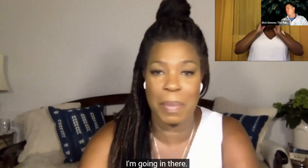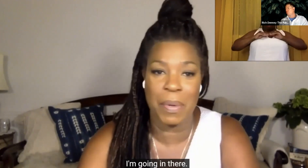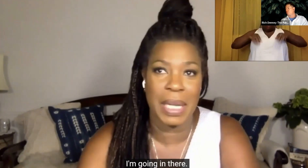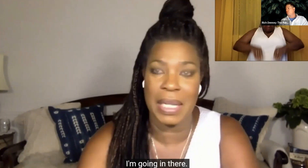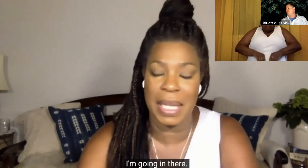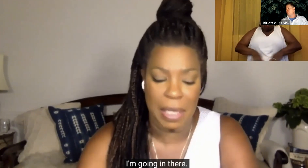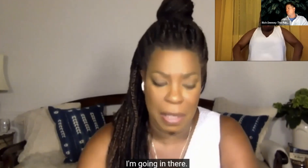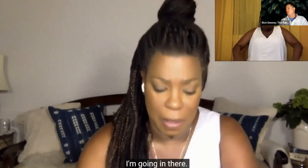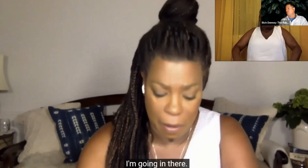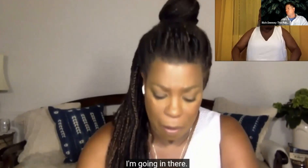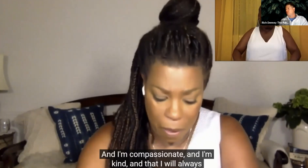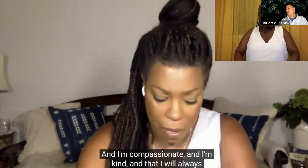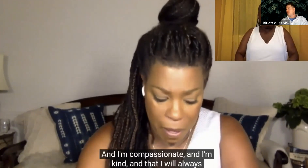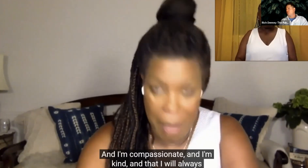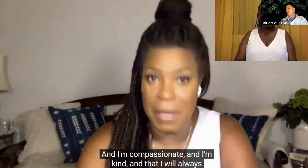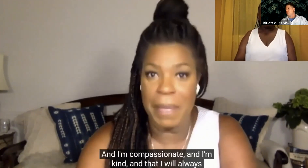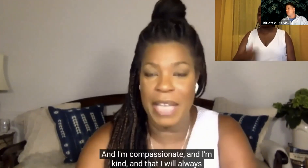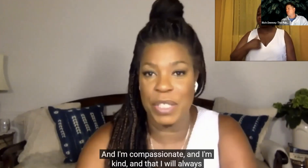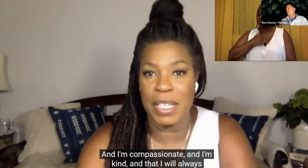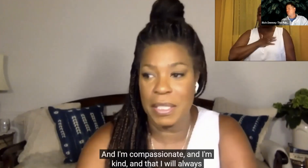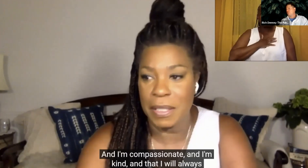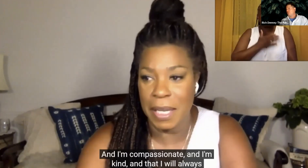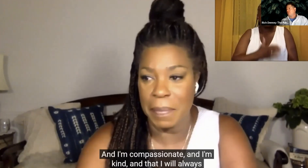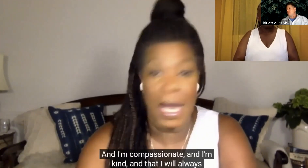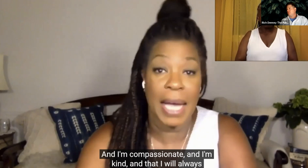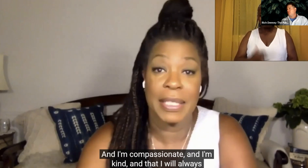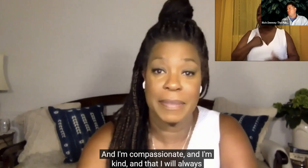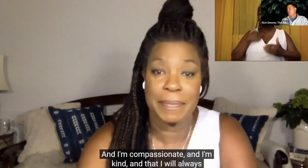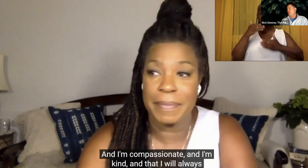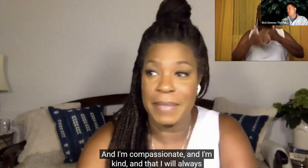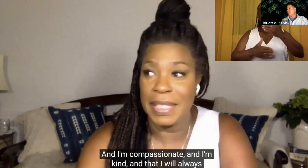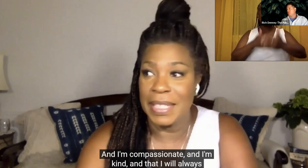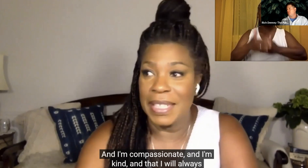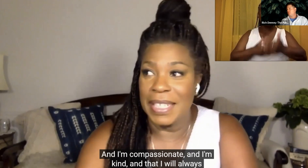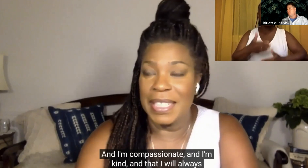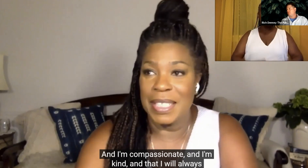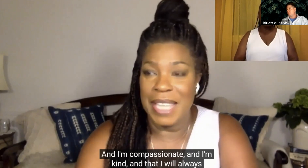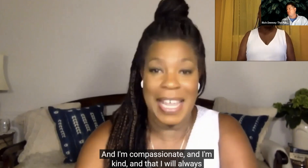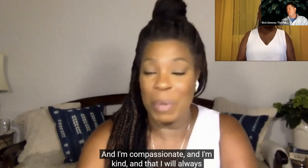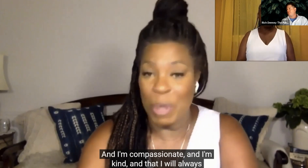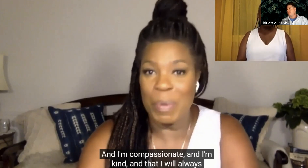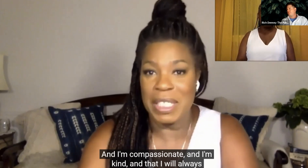going in. I'm compassionate, and kind, and that I will always